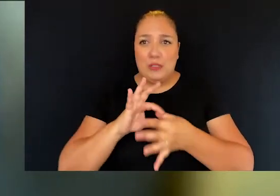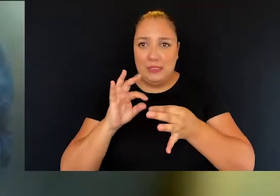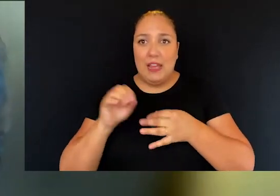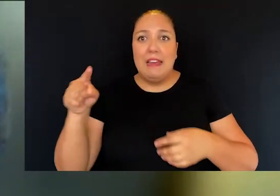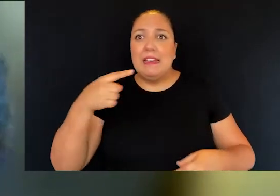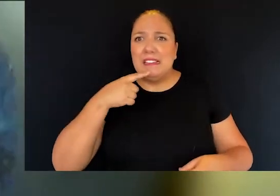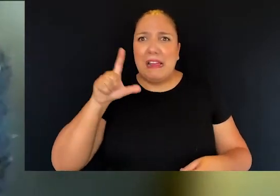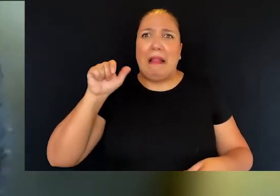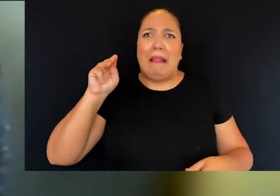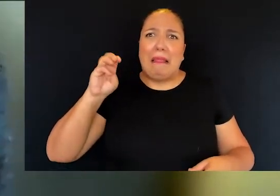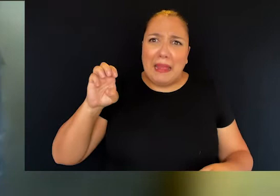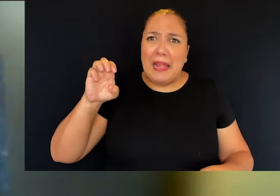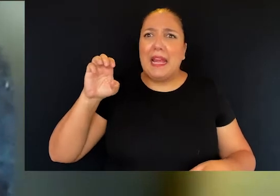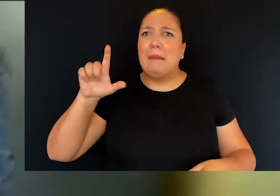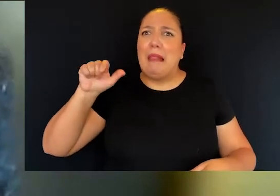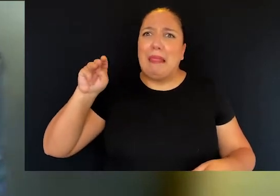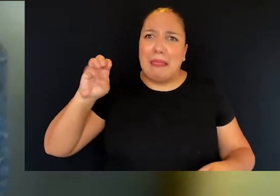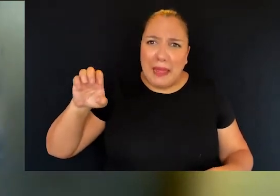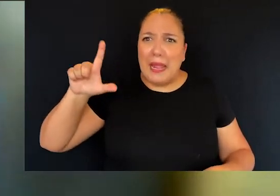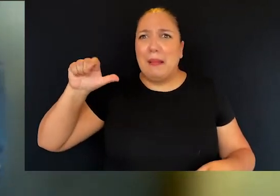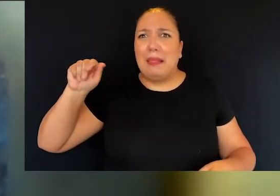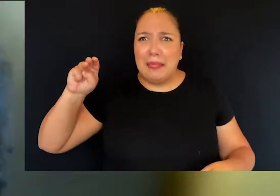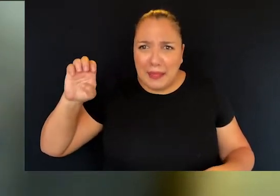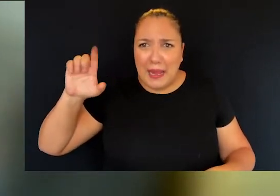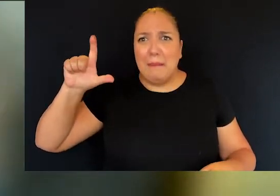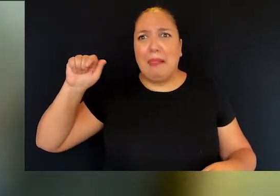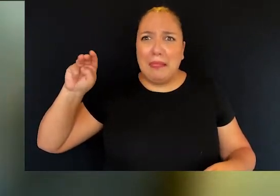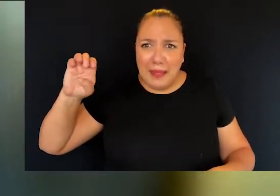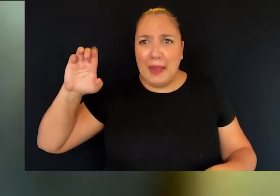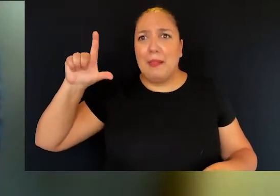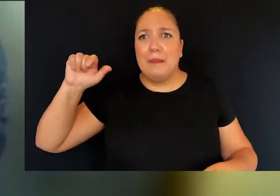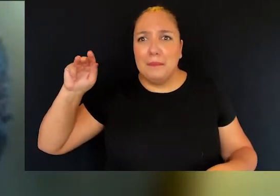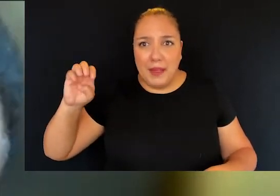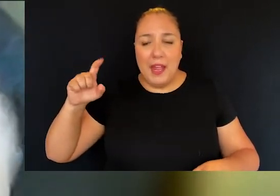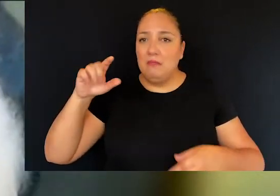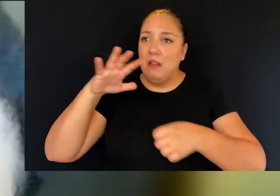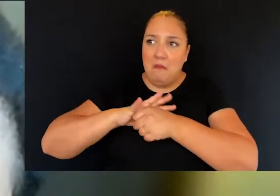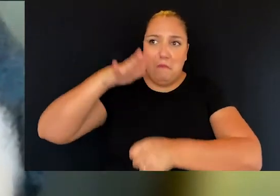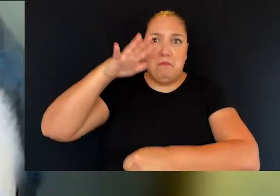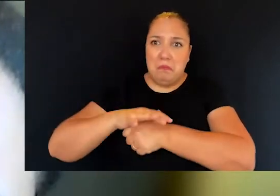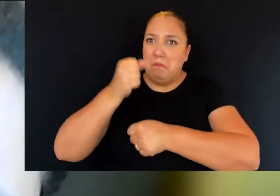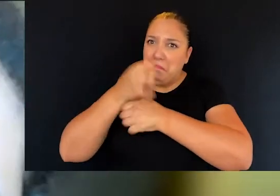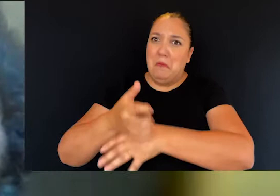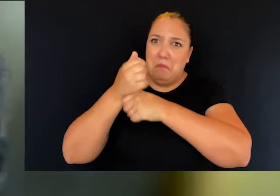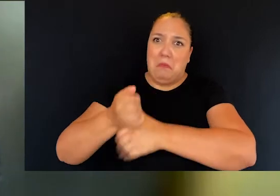"Lame, lame, lame, lame, lame, lame, lame." And he goes on this rant and he's angry.